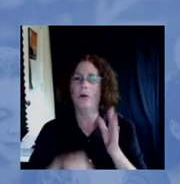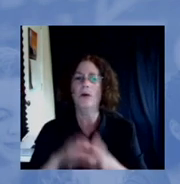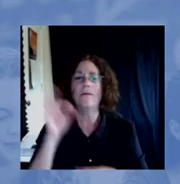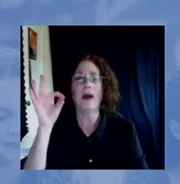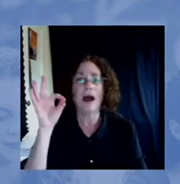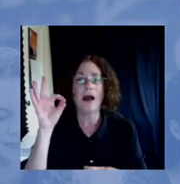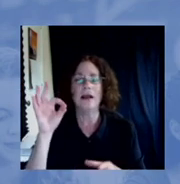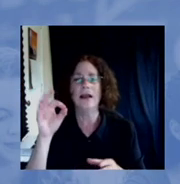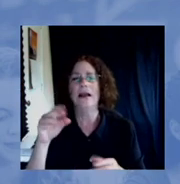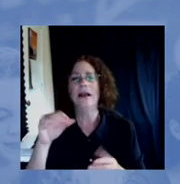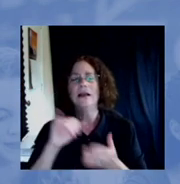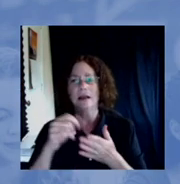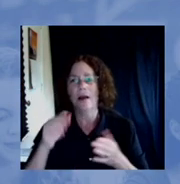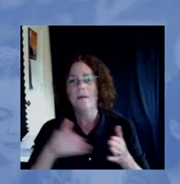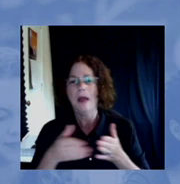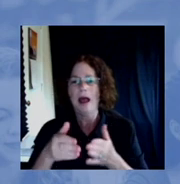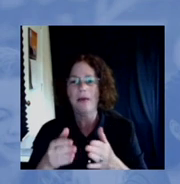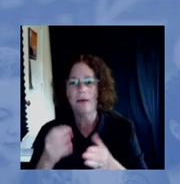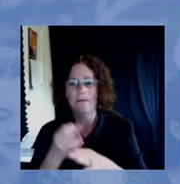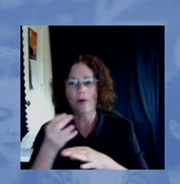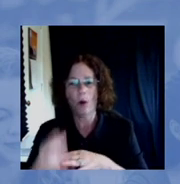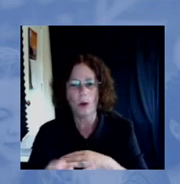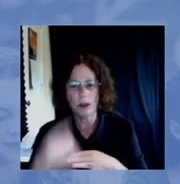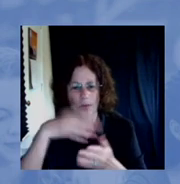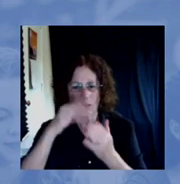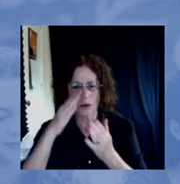A PATH FORWARD FOR OUR STUDENTS UNDERSTANDING WHAT THEY NEED AND GIVING IT TO THEM IN A